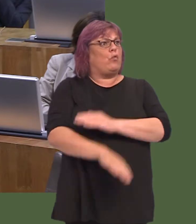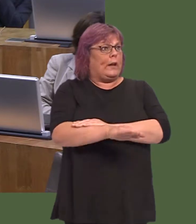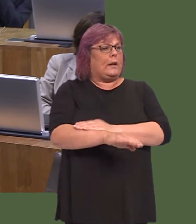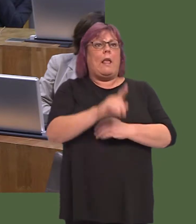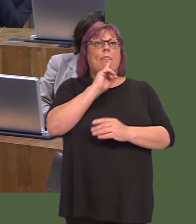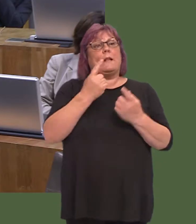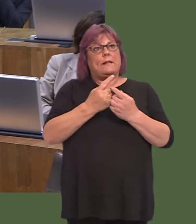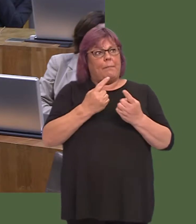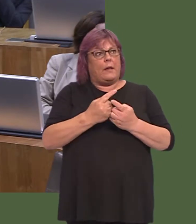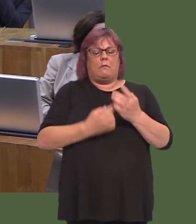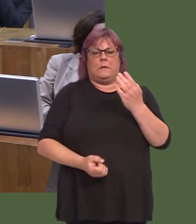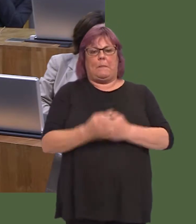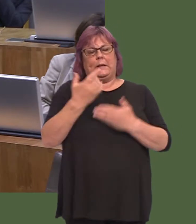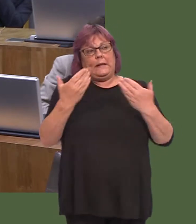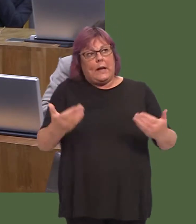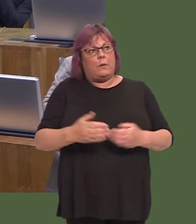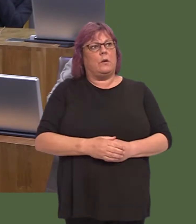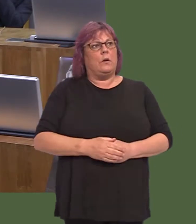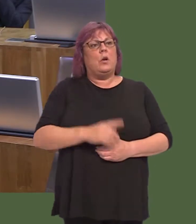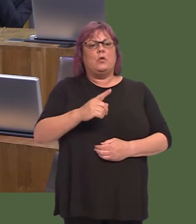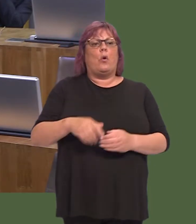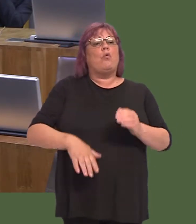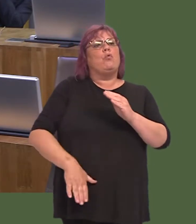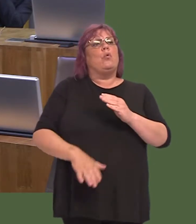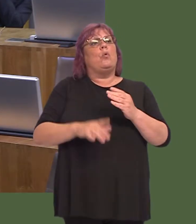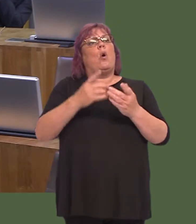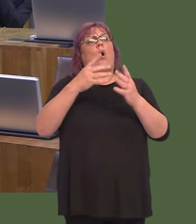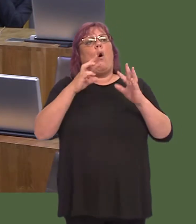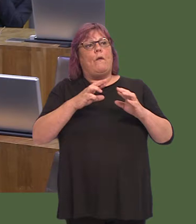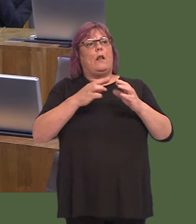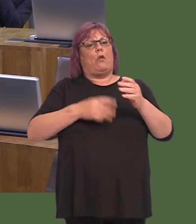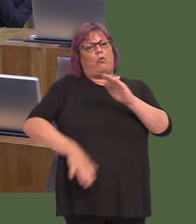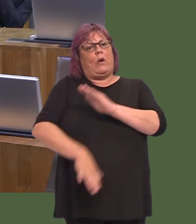possible, and, in fairness, that is something that's happening now. So, cricket should be able, to my mind, to hold its own.